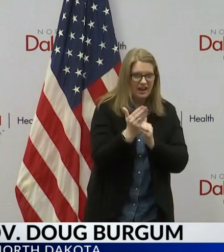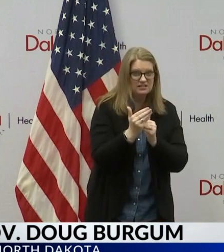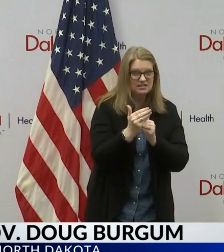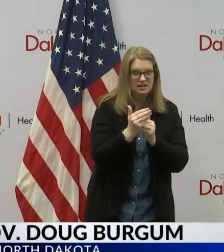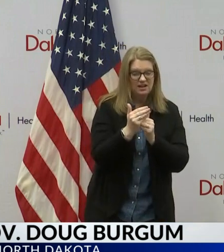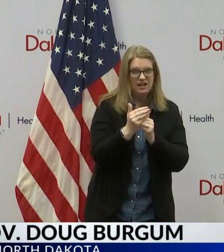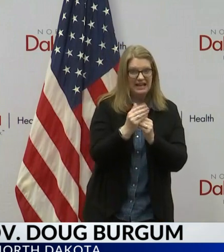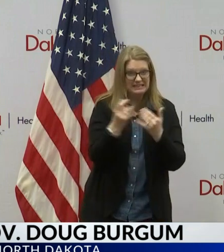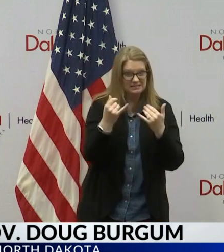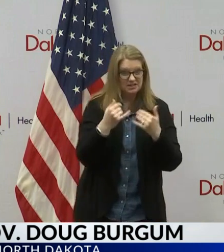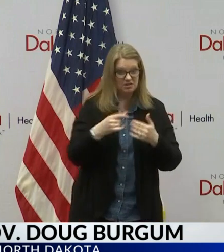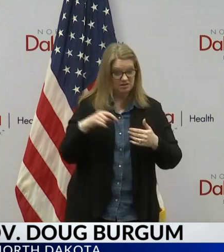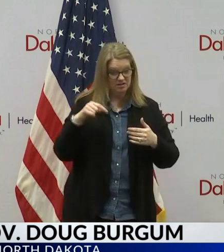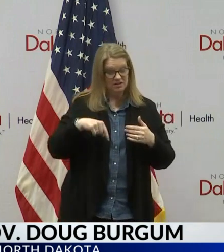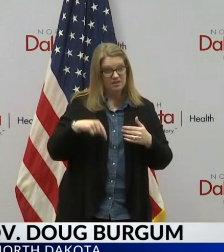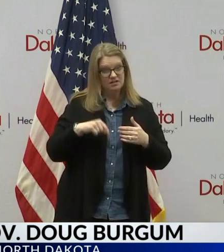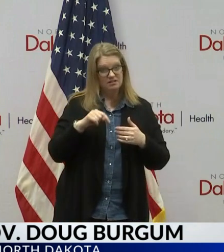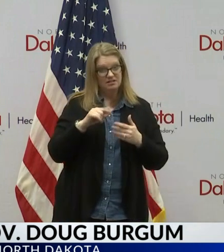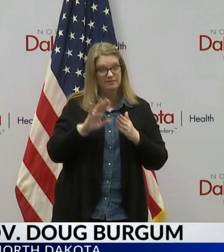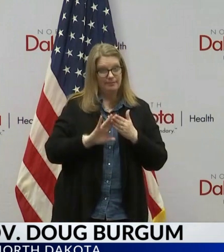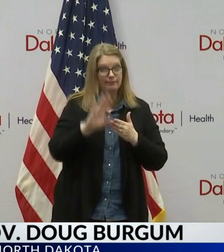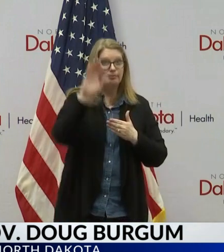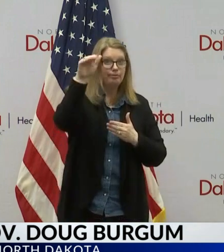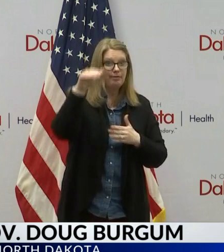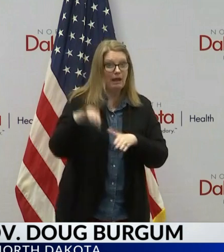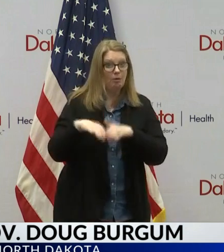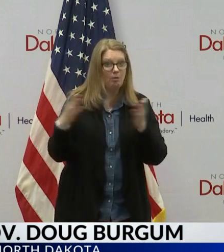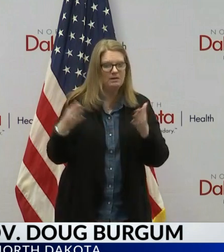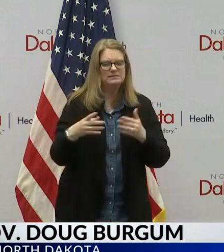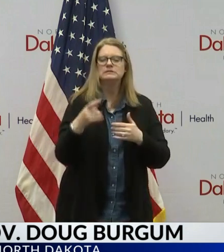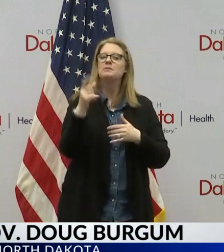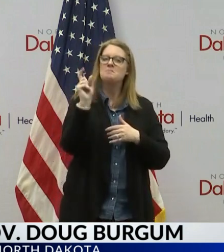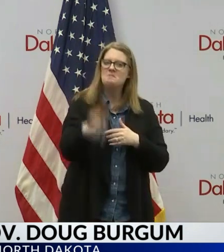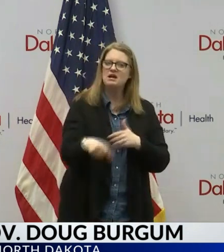THESE PRACTICES THAT WE TALKED ABOUT HERE. AND MANY OF THOSE PRACTICES